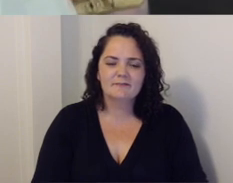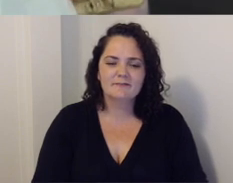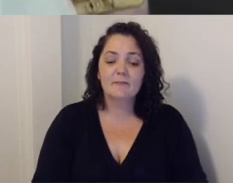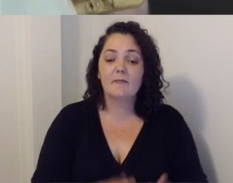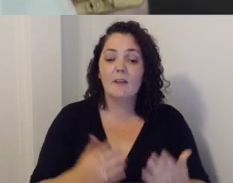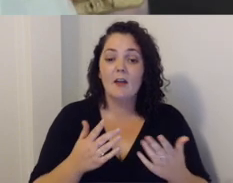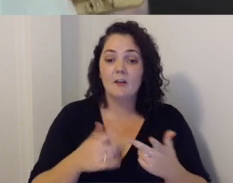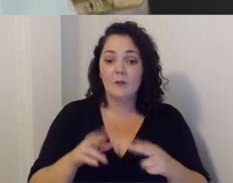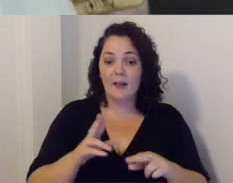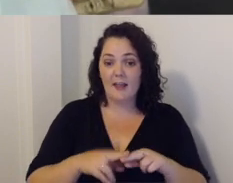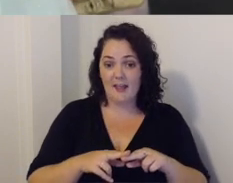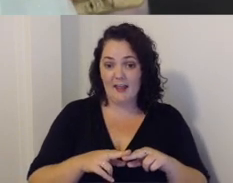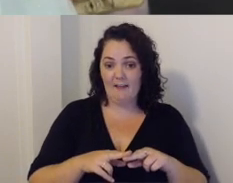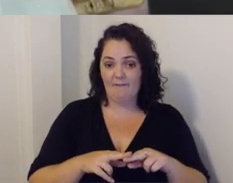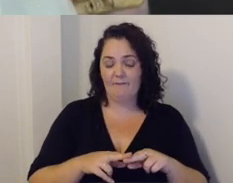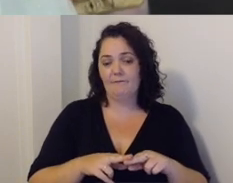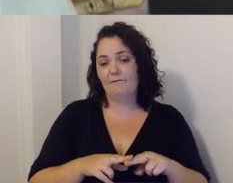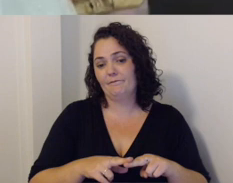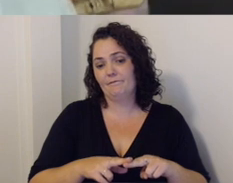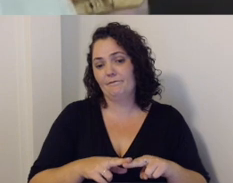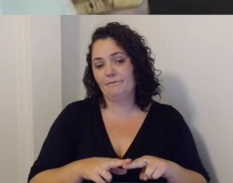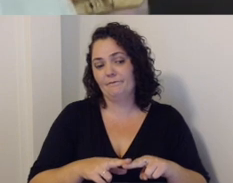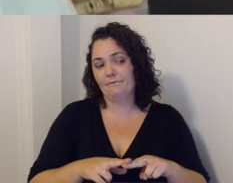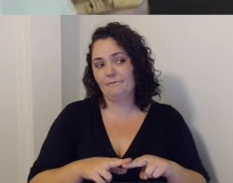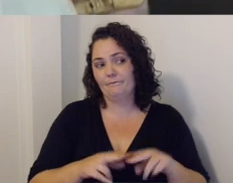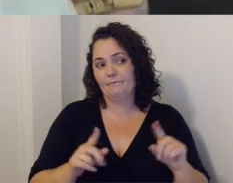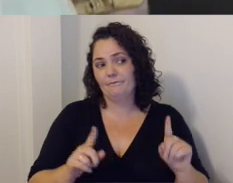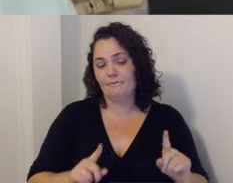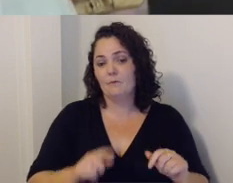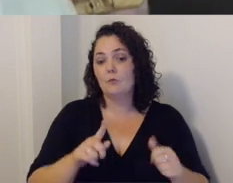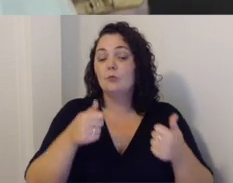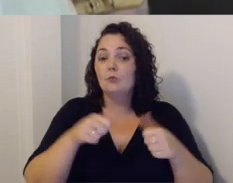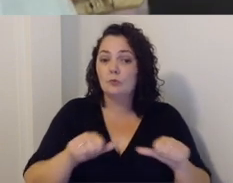So if you're gonna use your erasers, your plastic eraser that's to cut back through